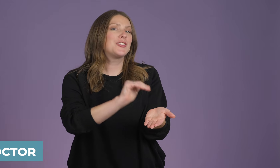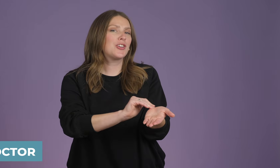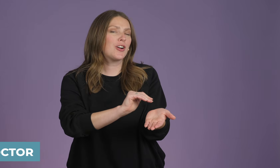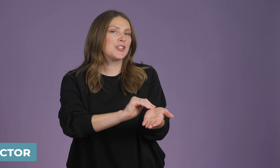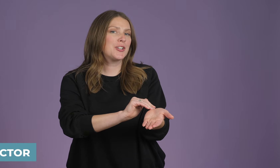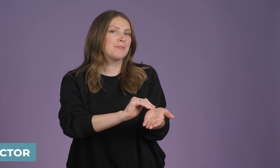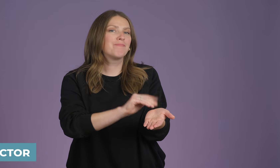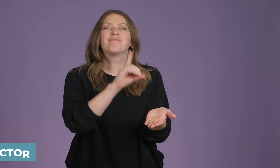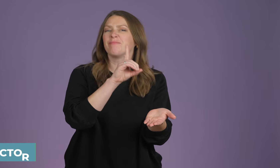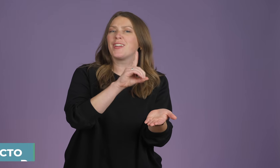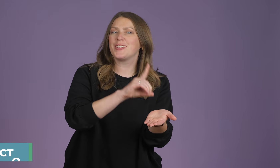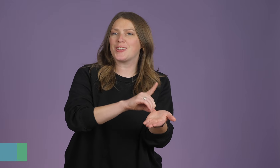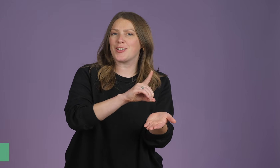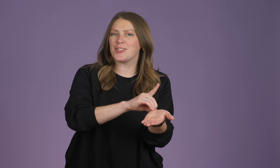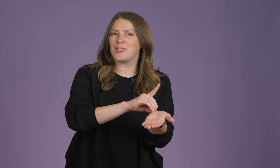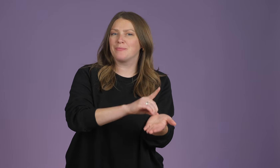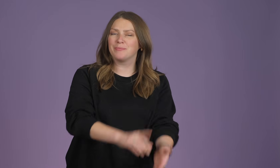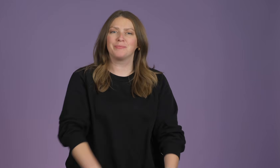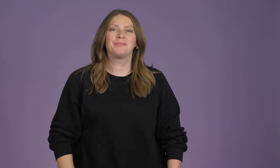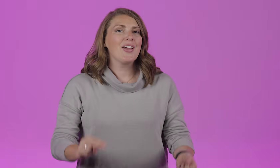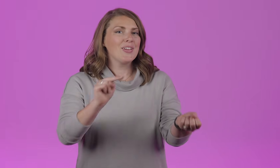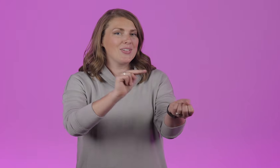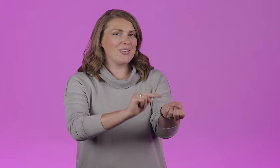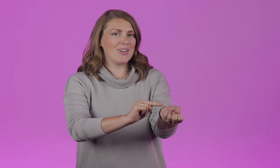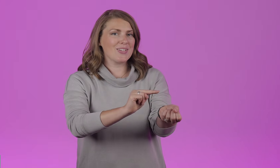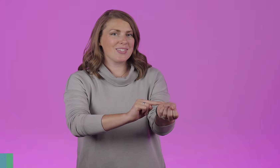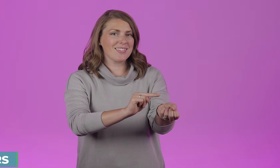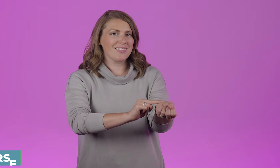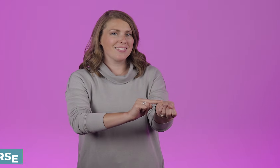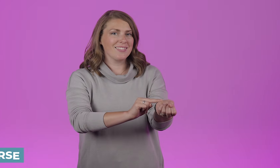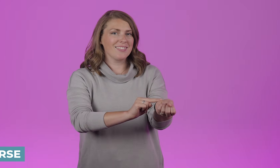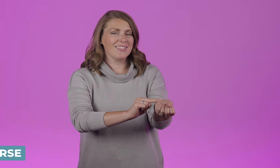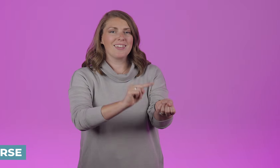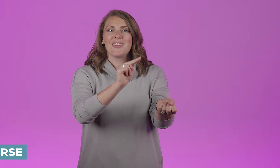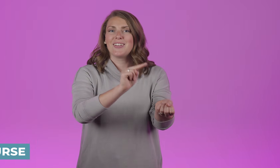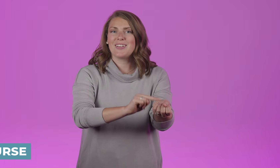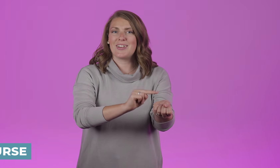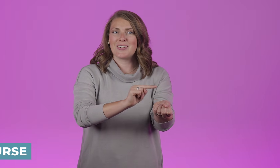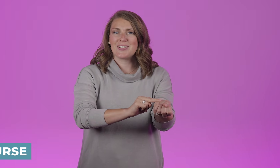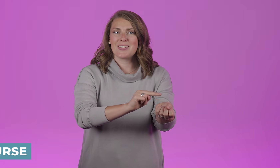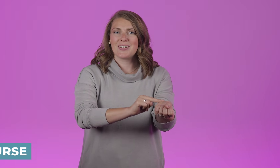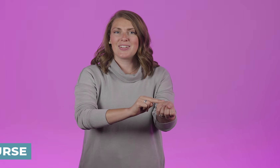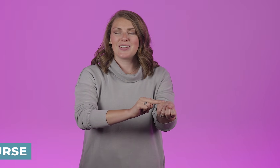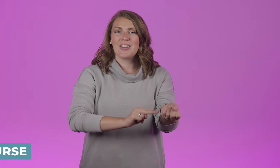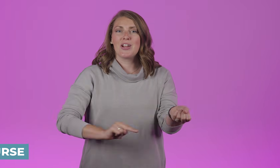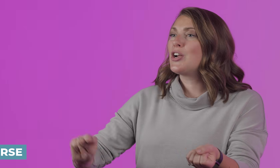Doctor. Nurse.